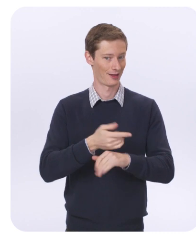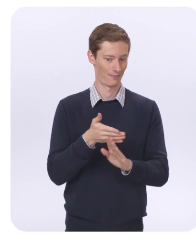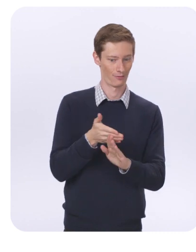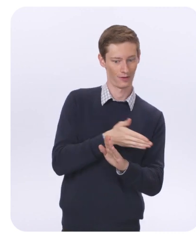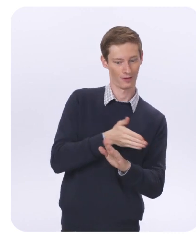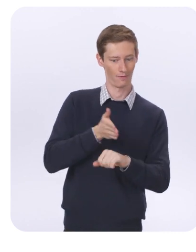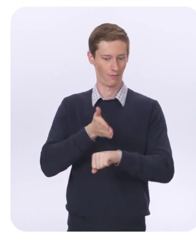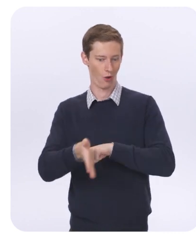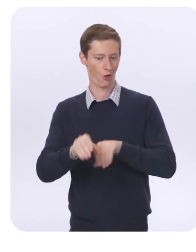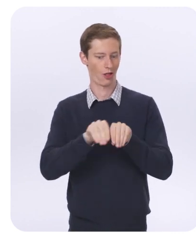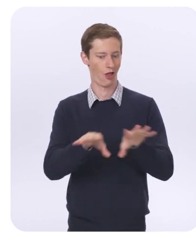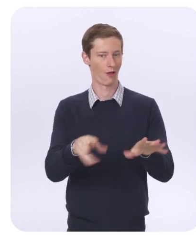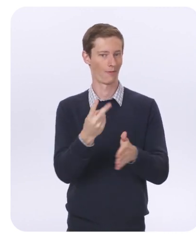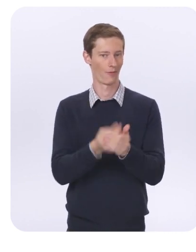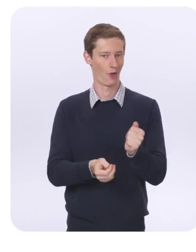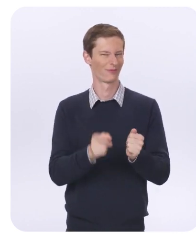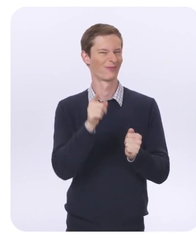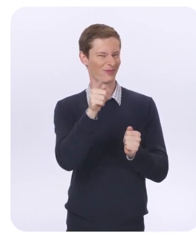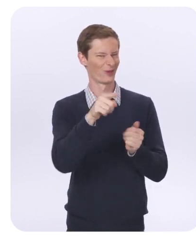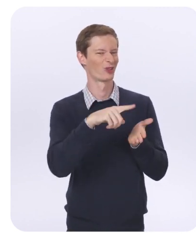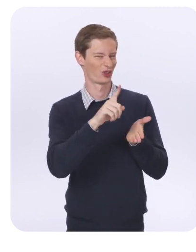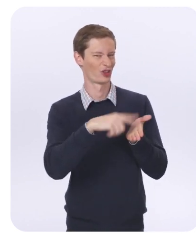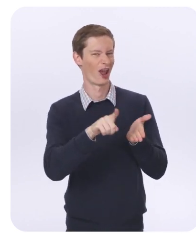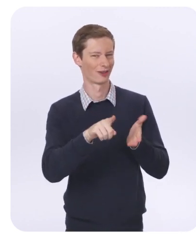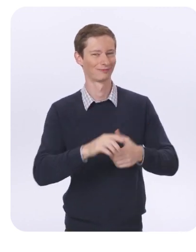add-on content to further monetize your app in the Meta Quest Store.